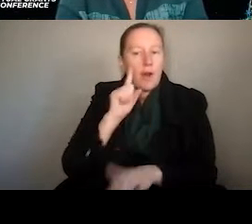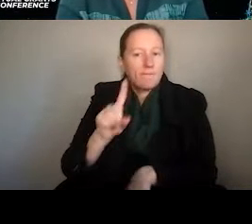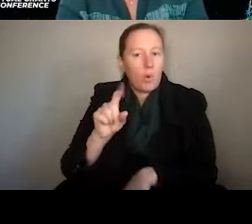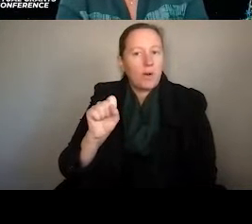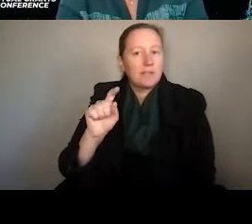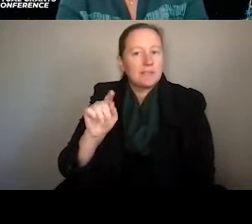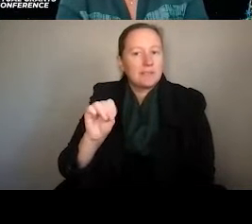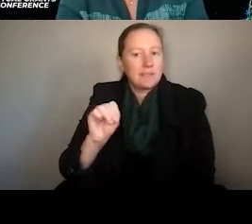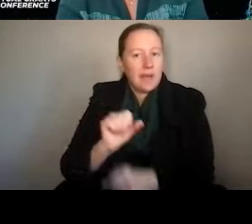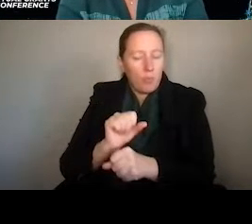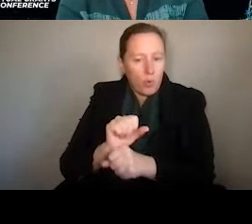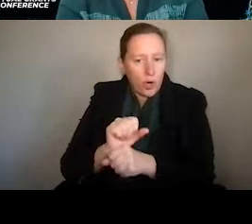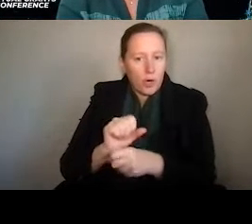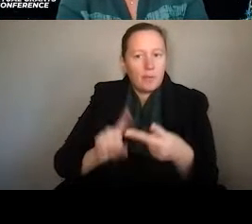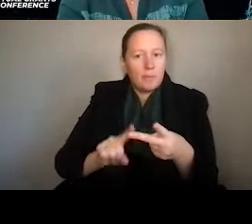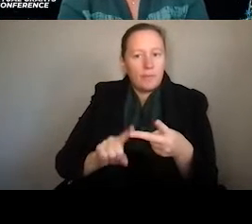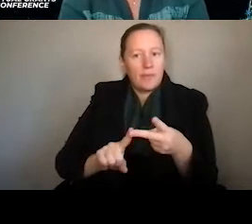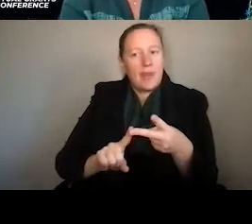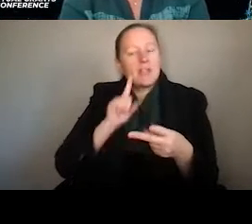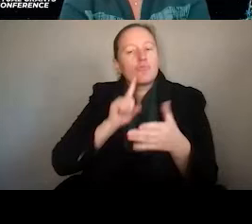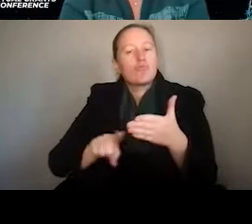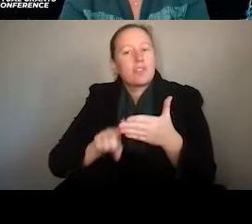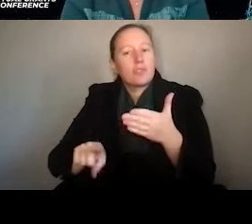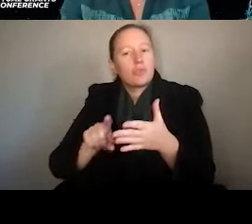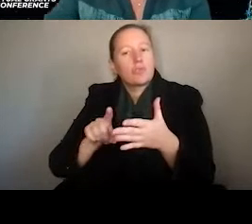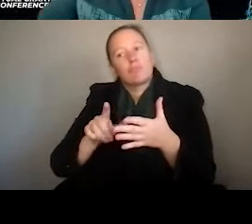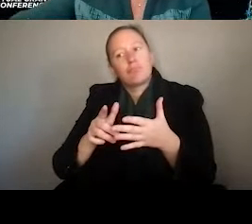STEM faculty research capacity and professional development.